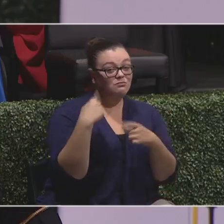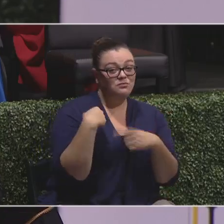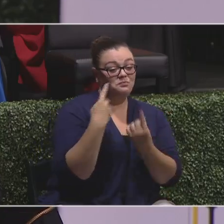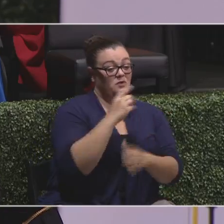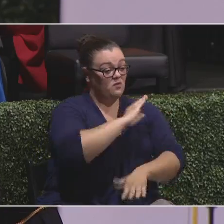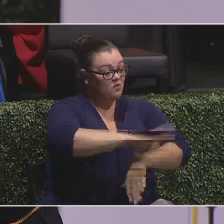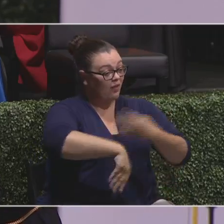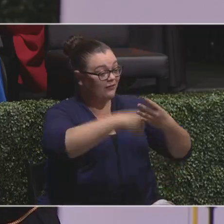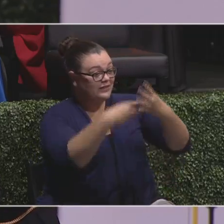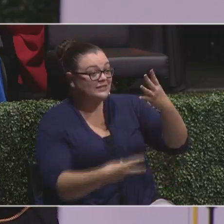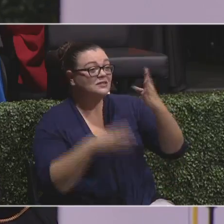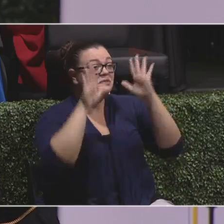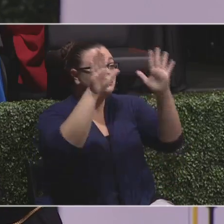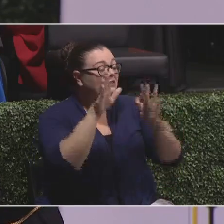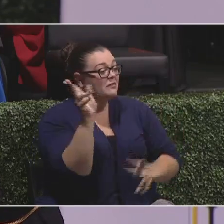AND THE FOUNDERS AND OWNERS OF PORTO'S BAKERY.